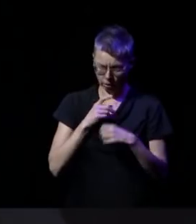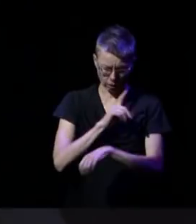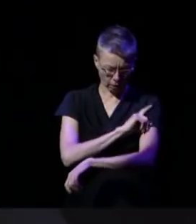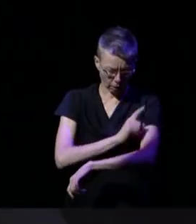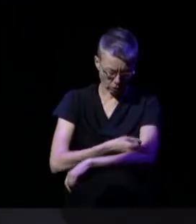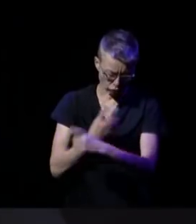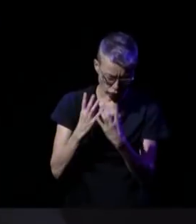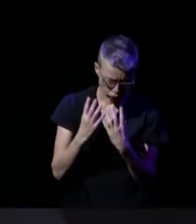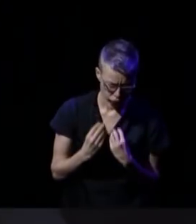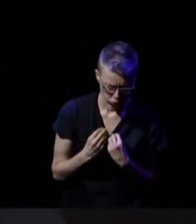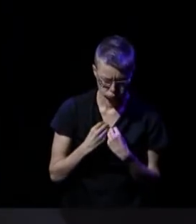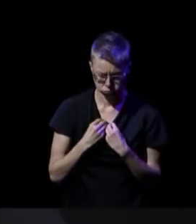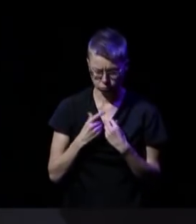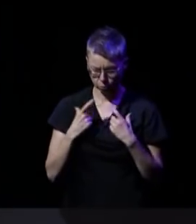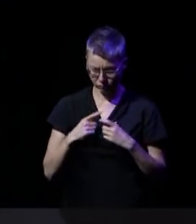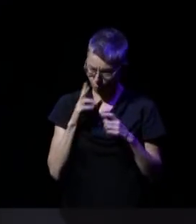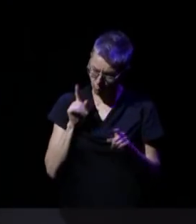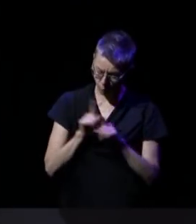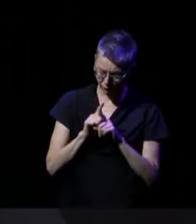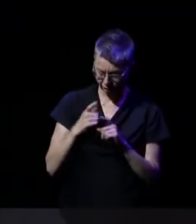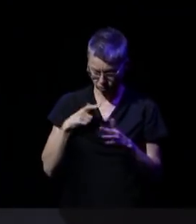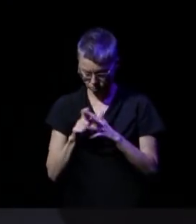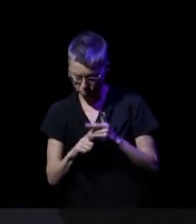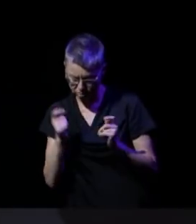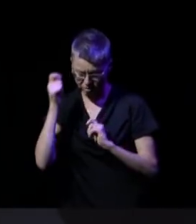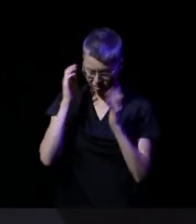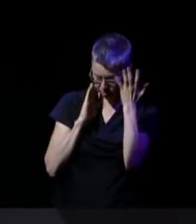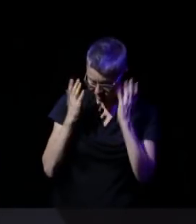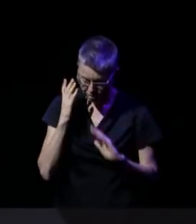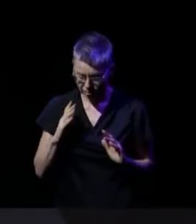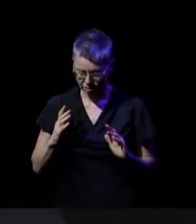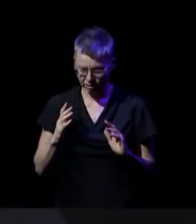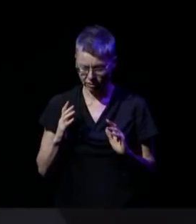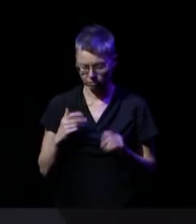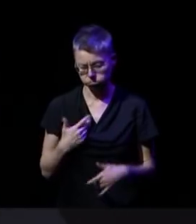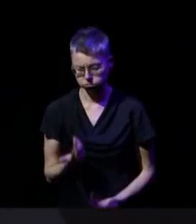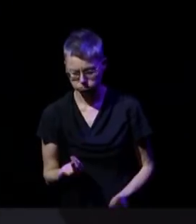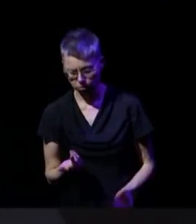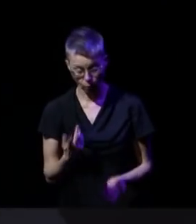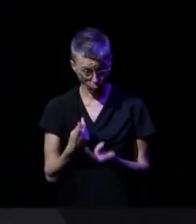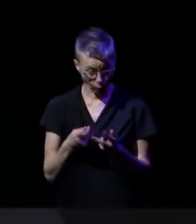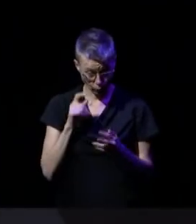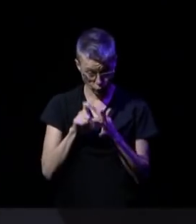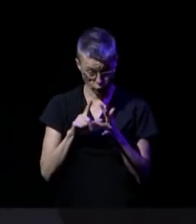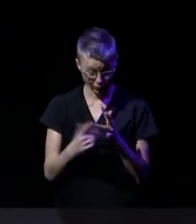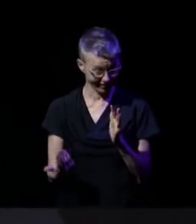by our physical appearance and what we need to do to keep it up in order to meet the standard. I mean, imagine what we would be doing with all of that energy